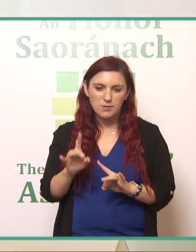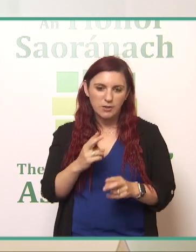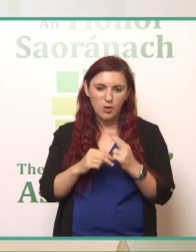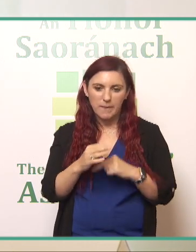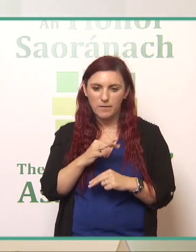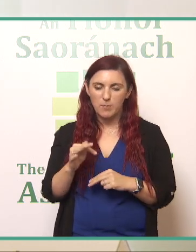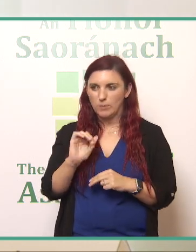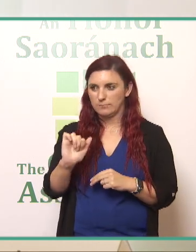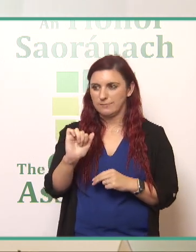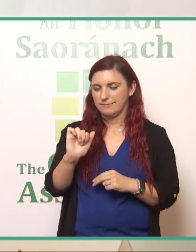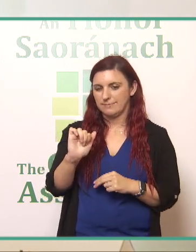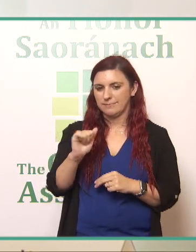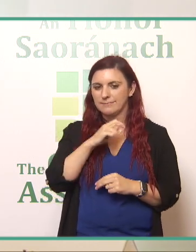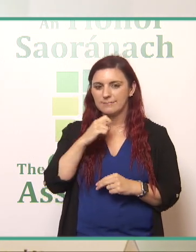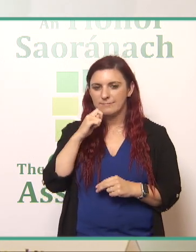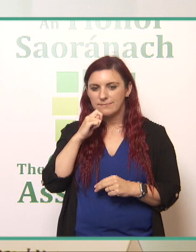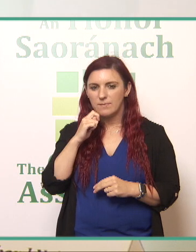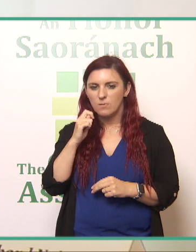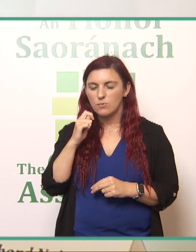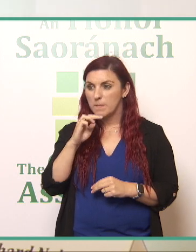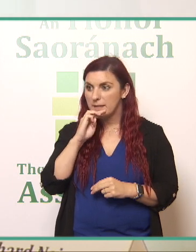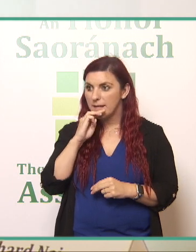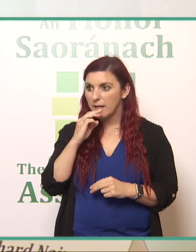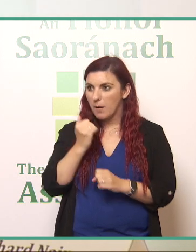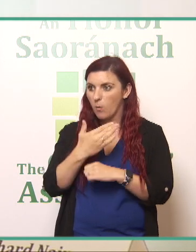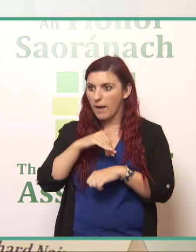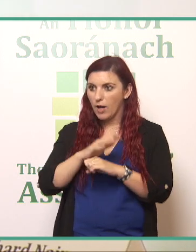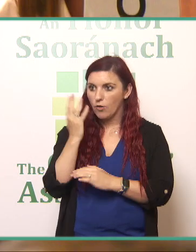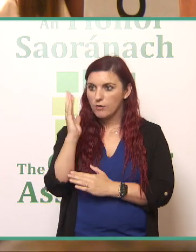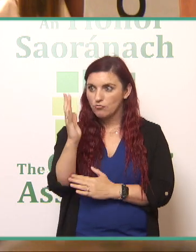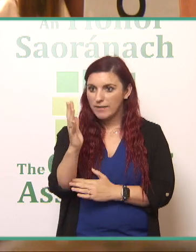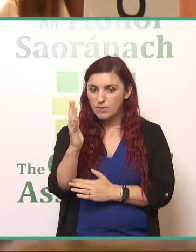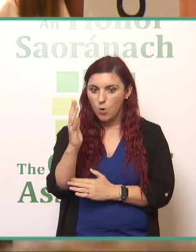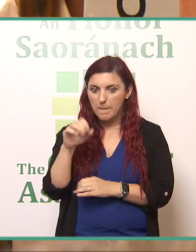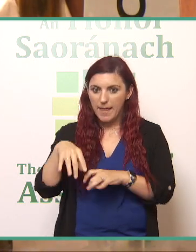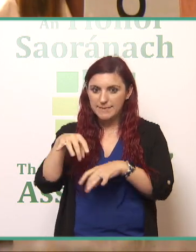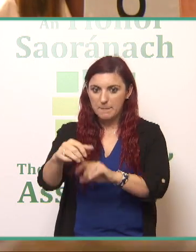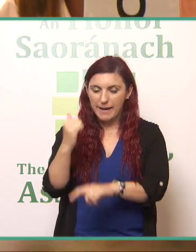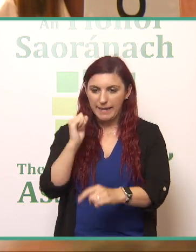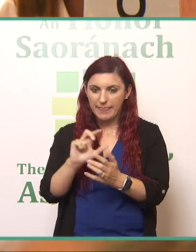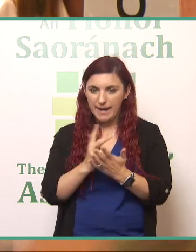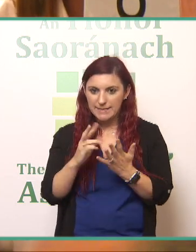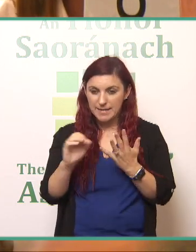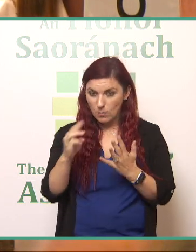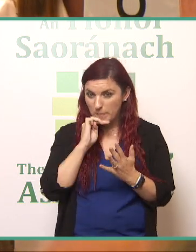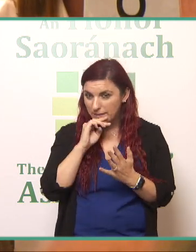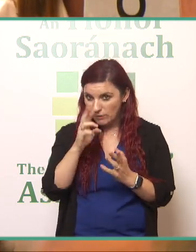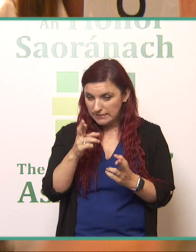in terms of where trees were planted maybe in terms of peatlands and things like that is alright. Yeah, okay.